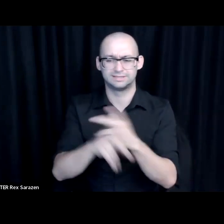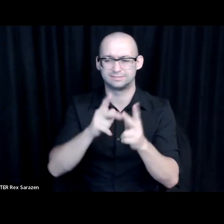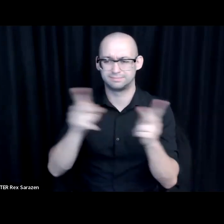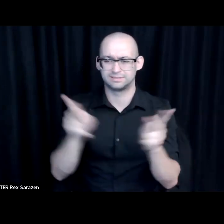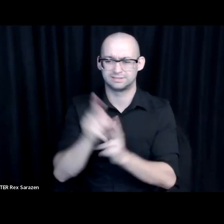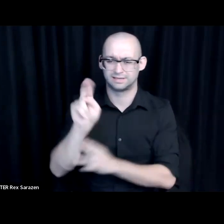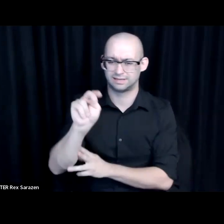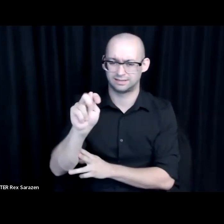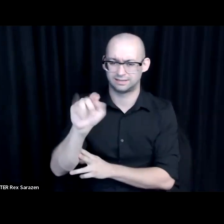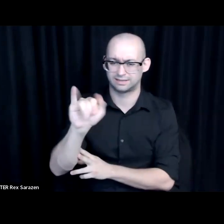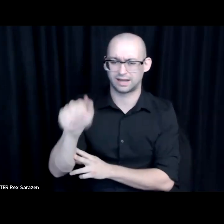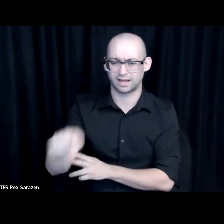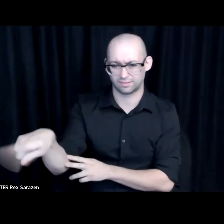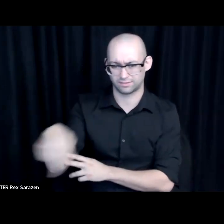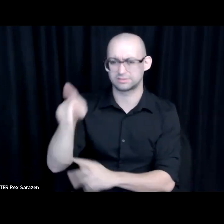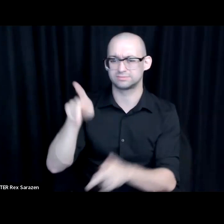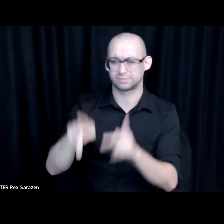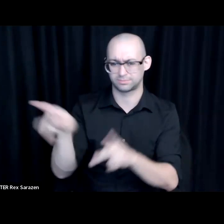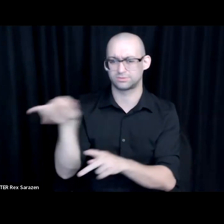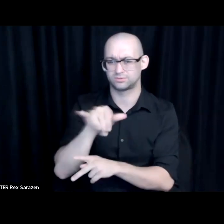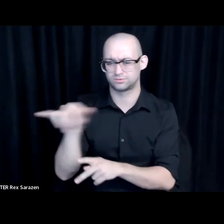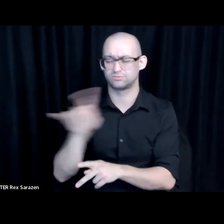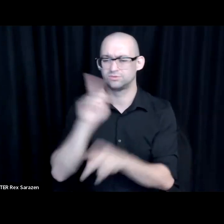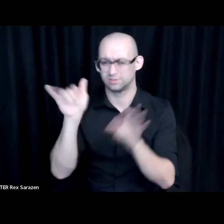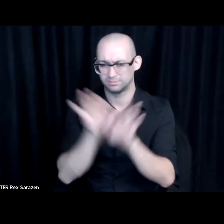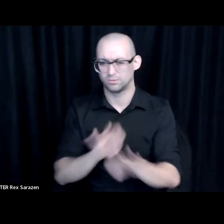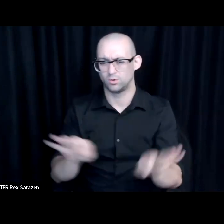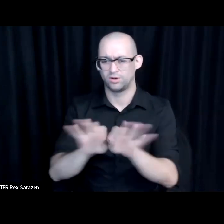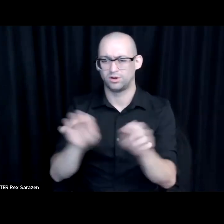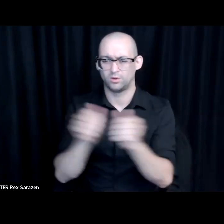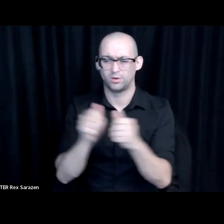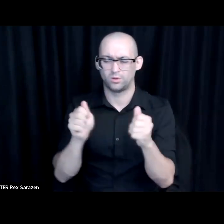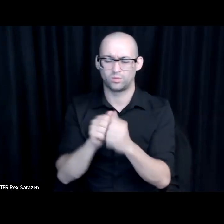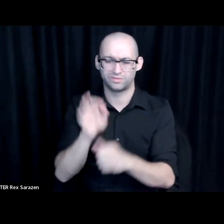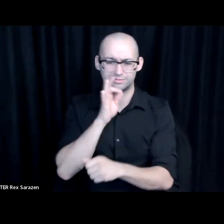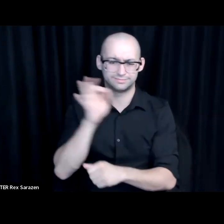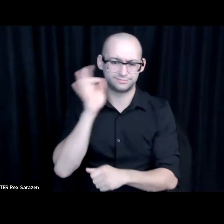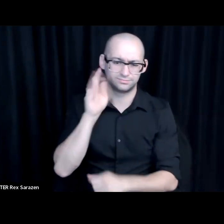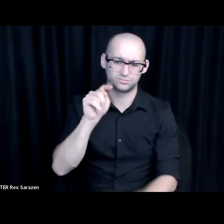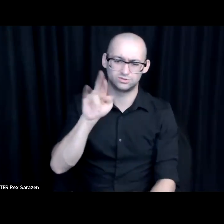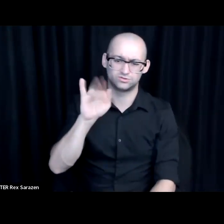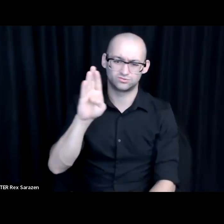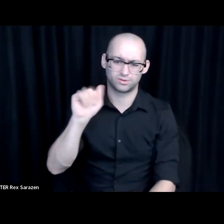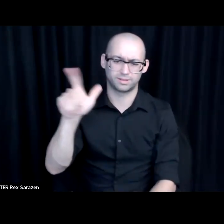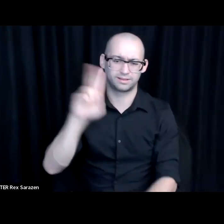is really important, with our Tribal Nation leaders and partners. So just very much extend